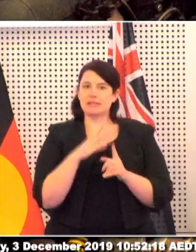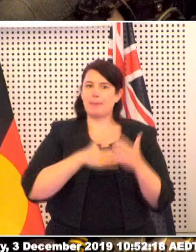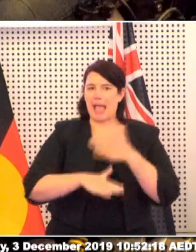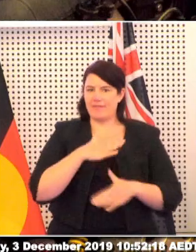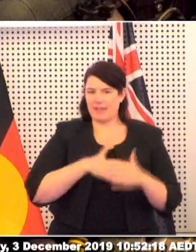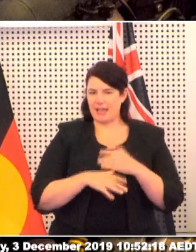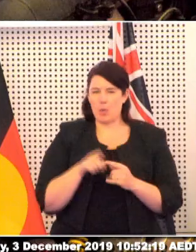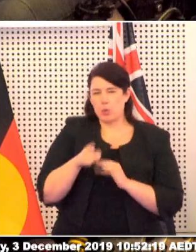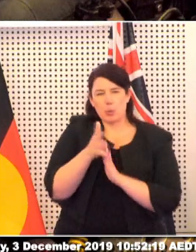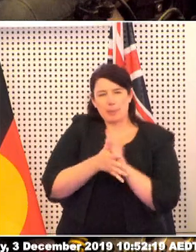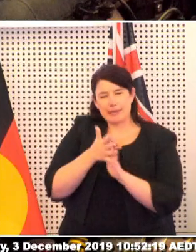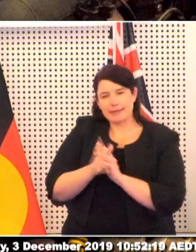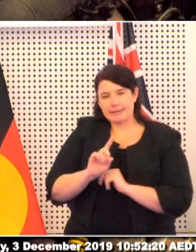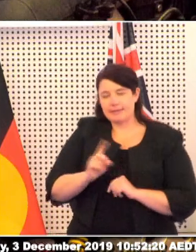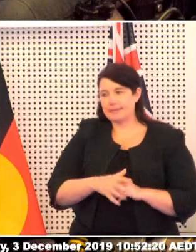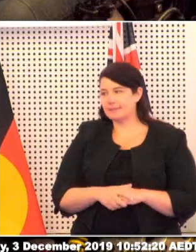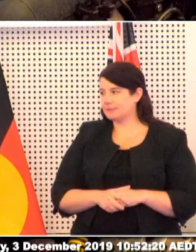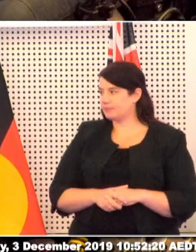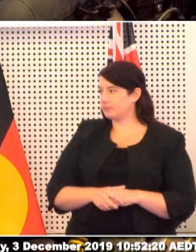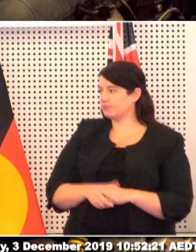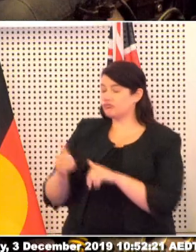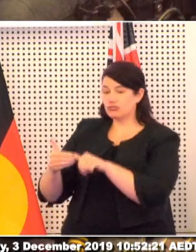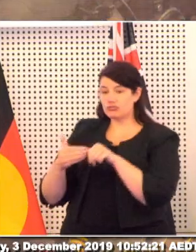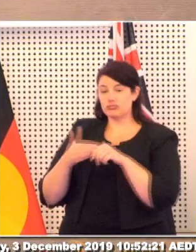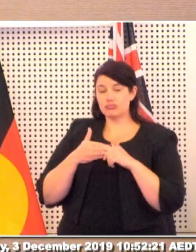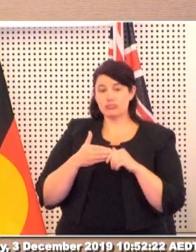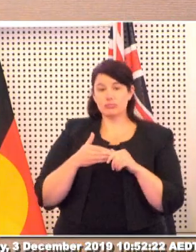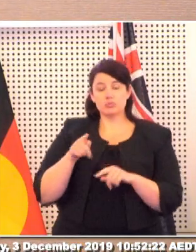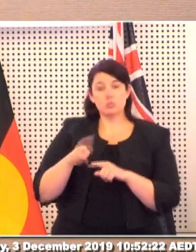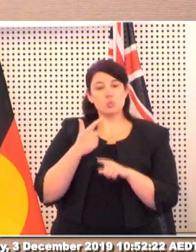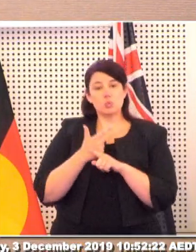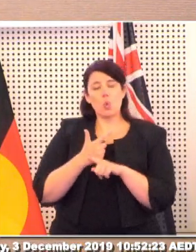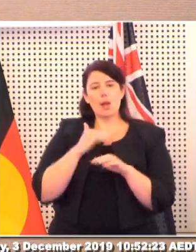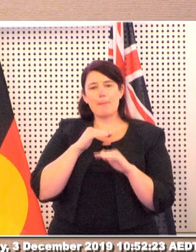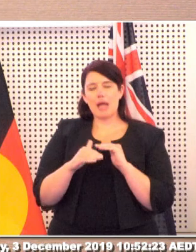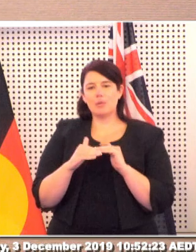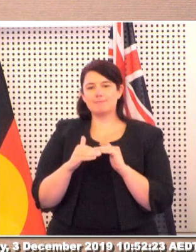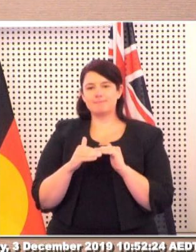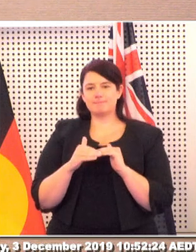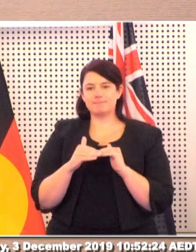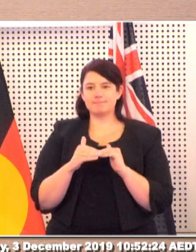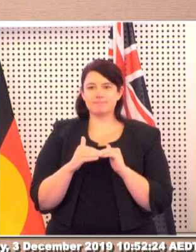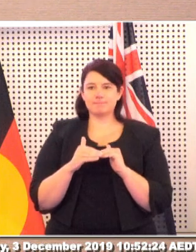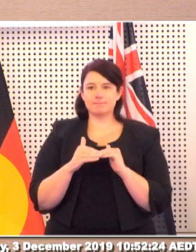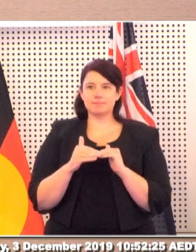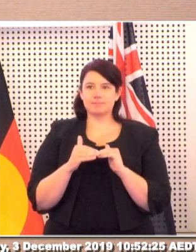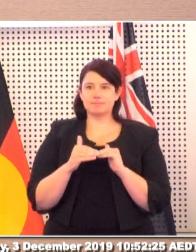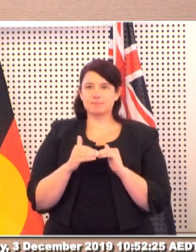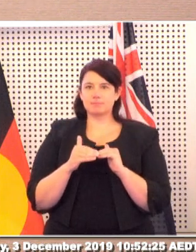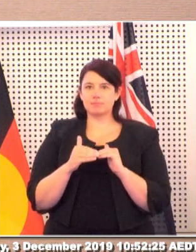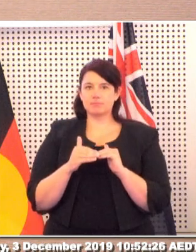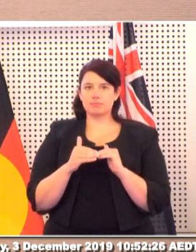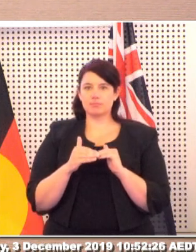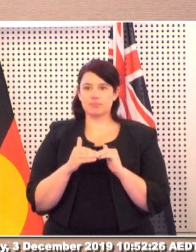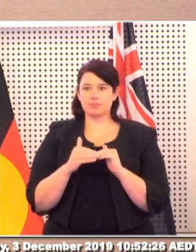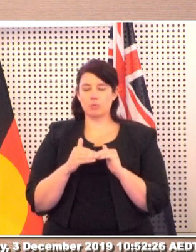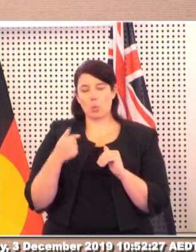So that primarily refers to – well, what gets called also